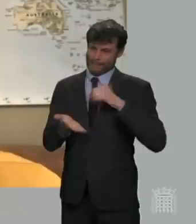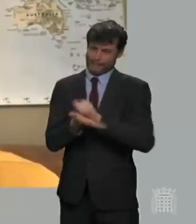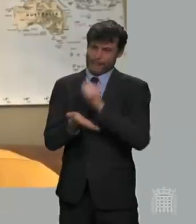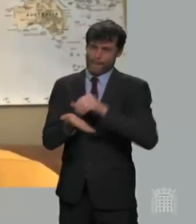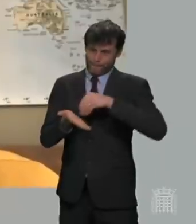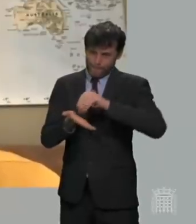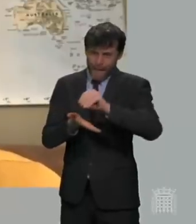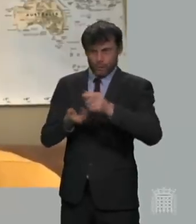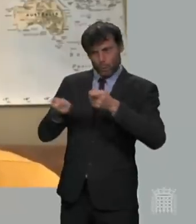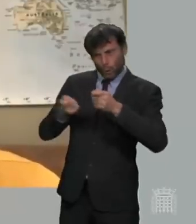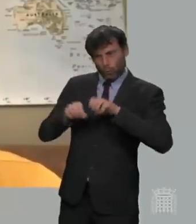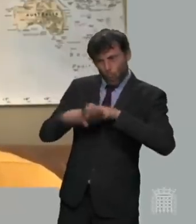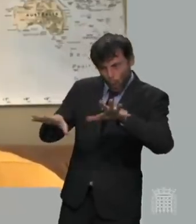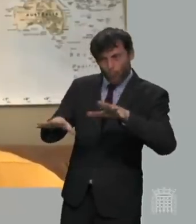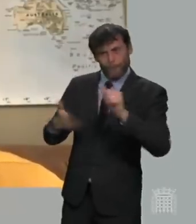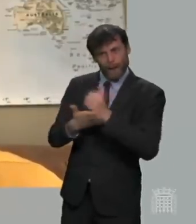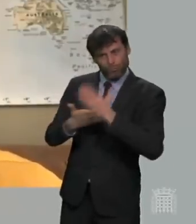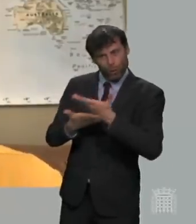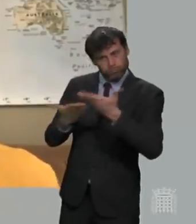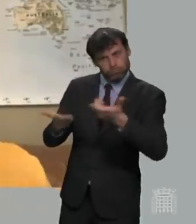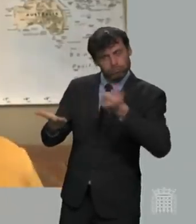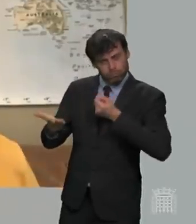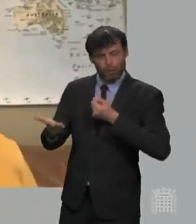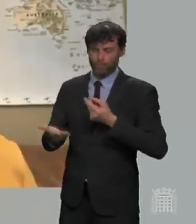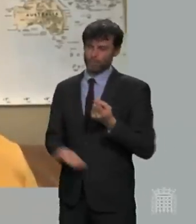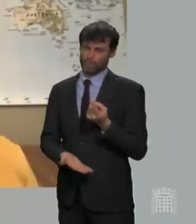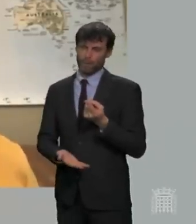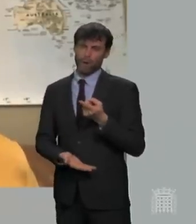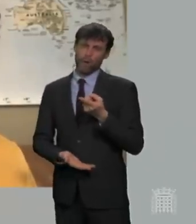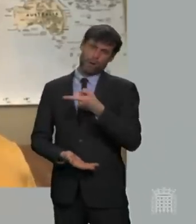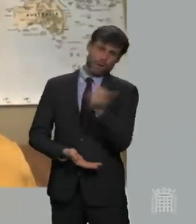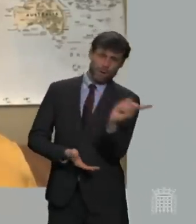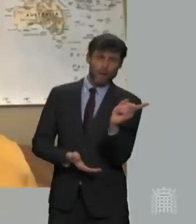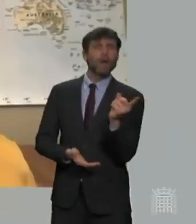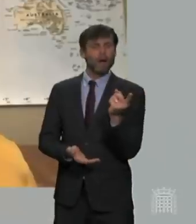have to not apply a modest windfall tax on those businesses who have benefited